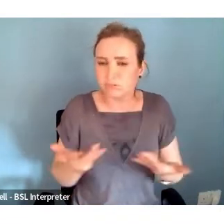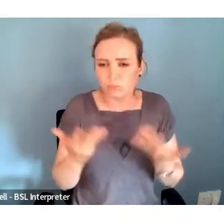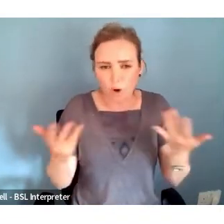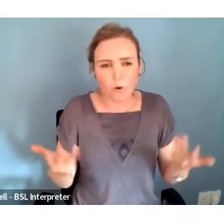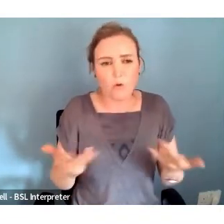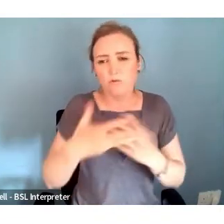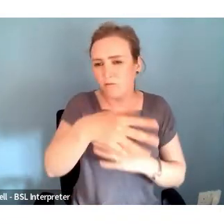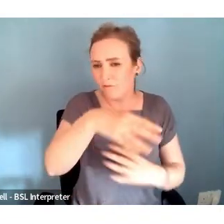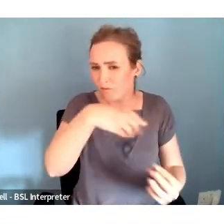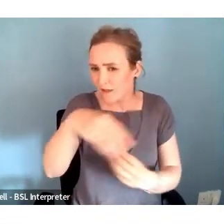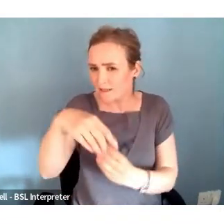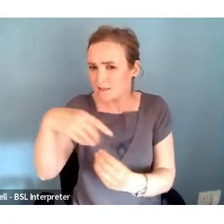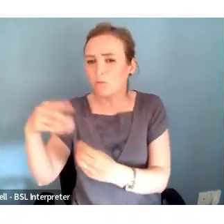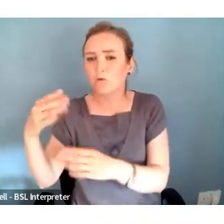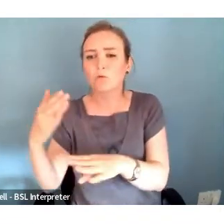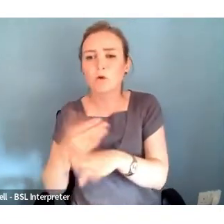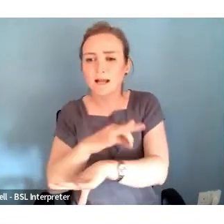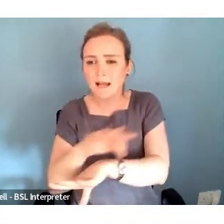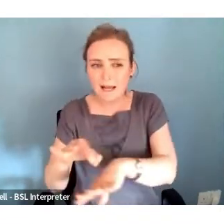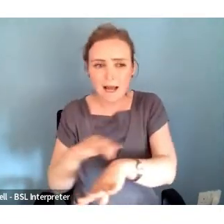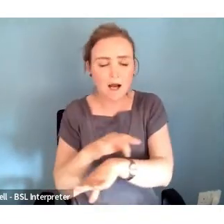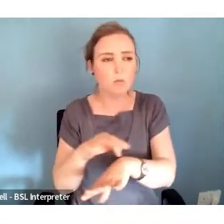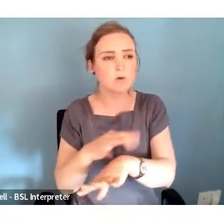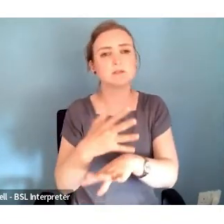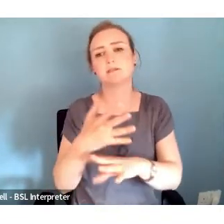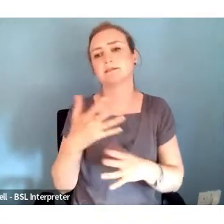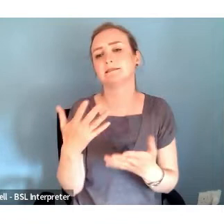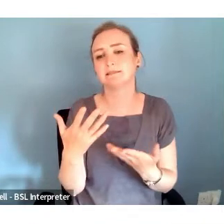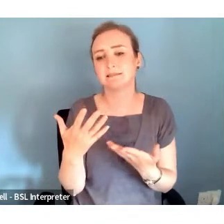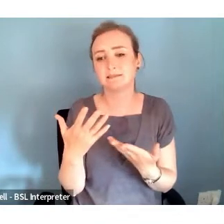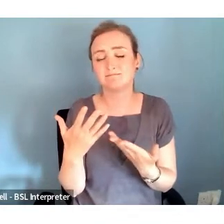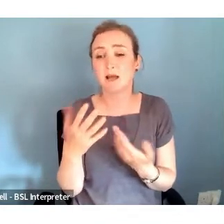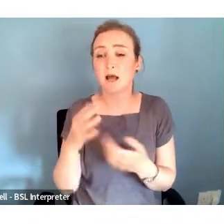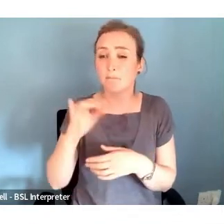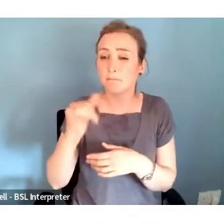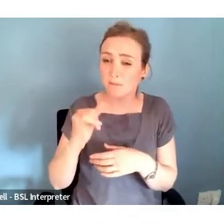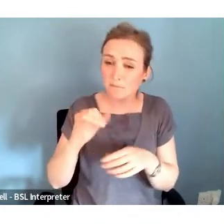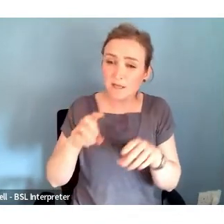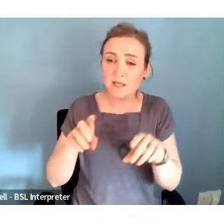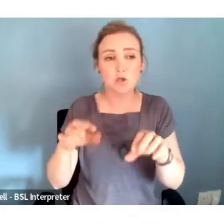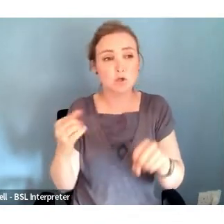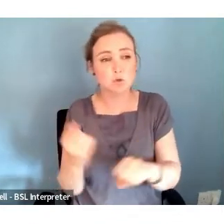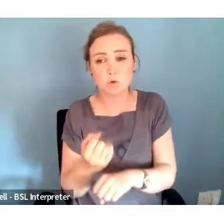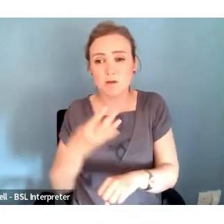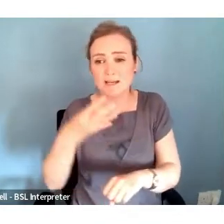patterns so things can do something like a nine-day, for the night, for example. We are